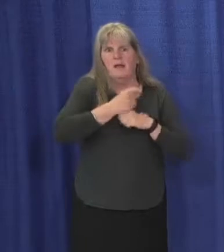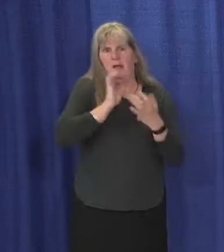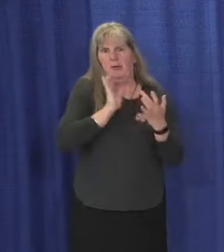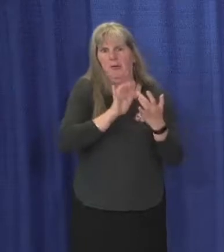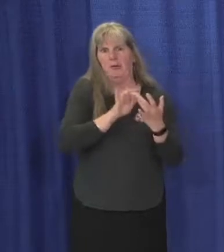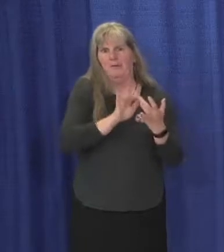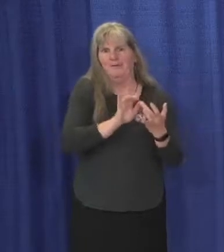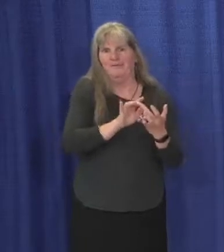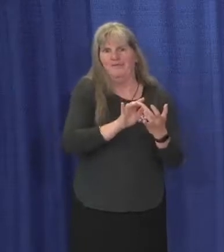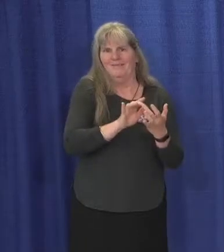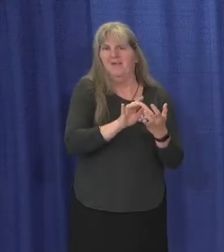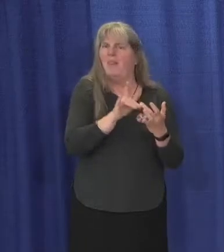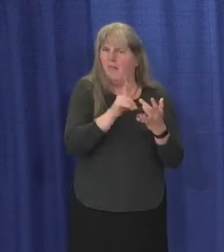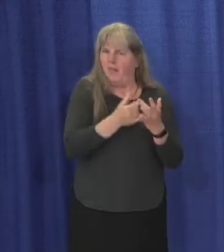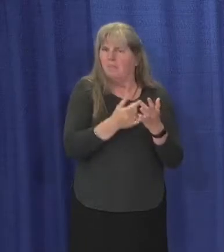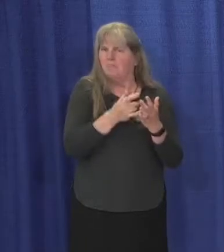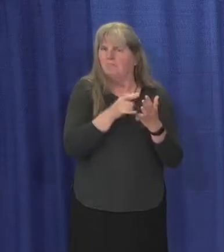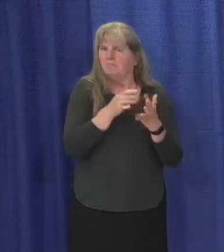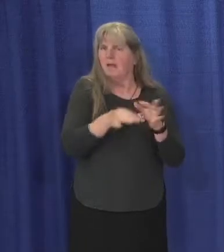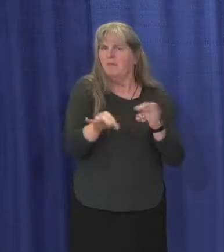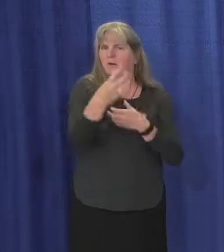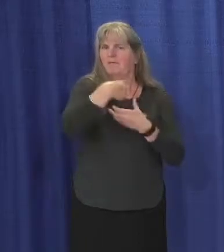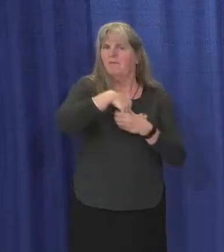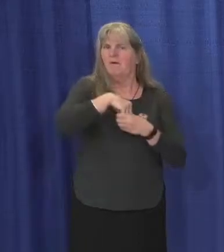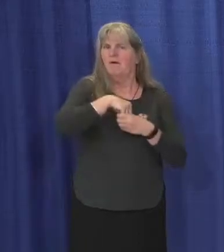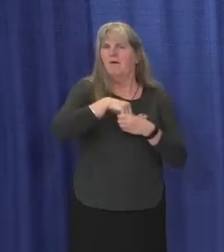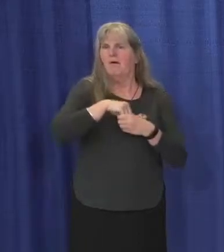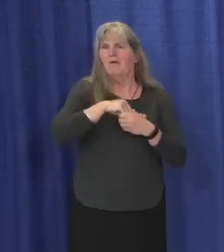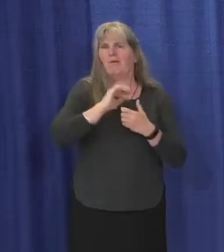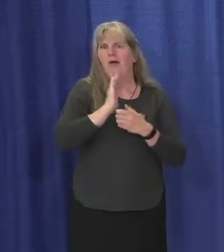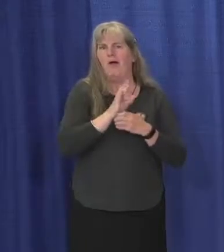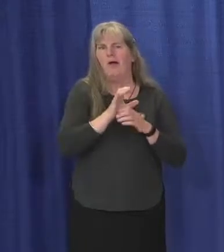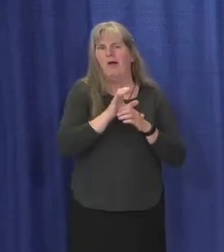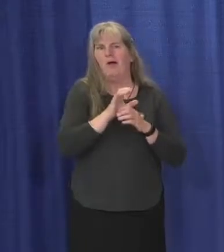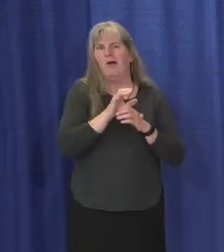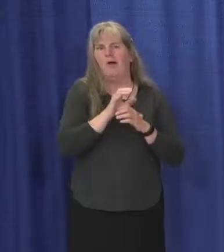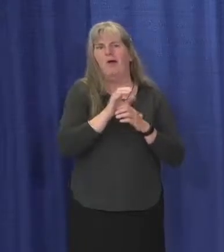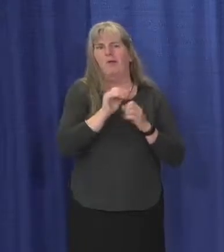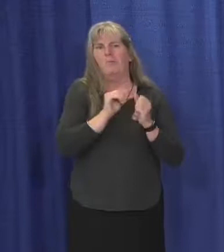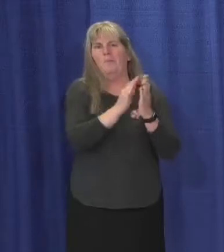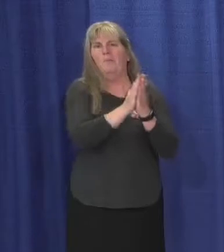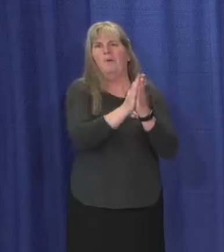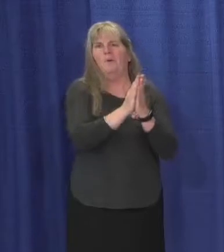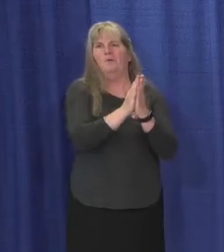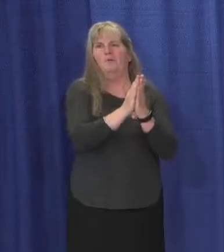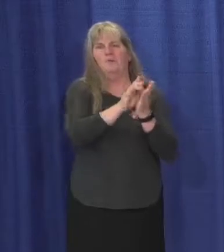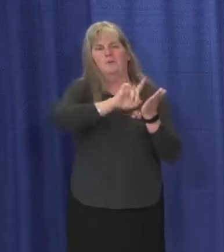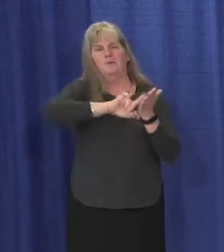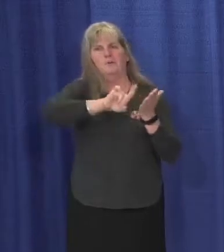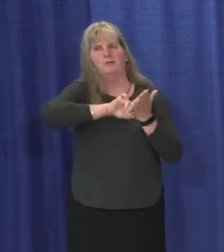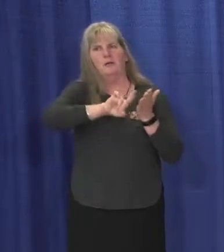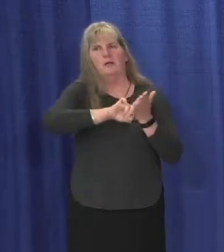multiple calls. That's a really important part of the response, kind of